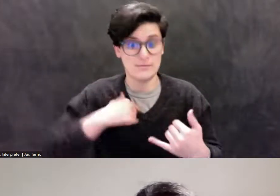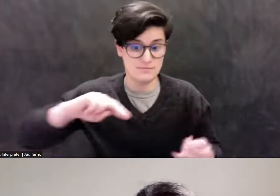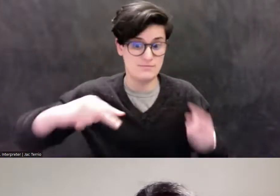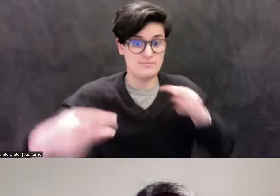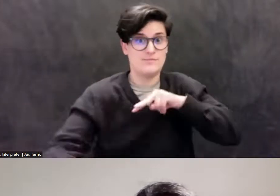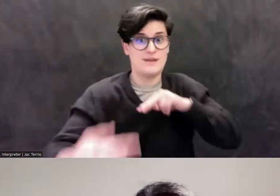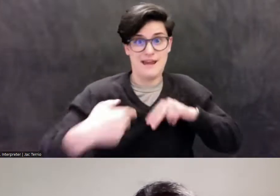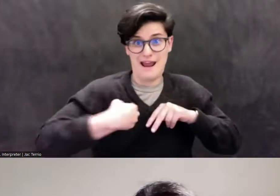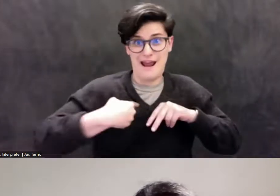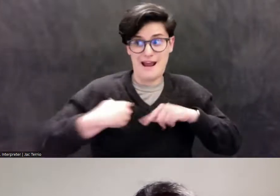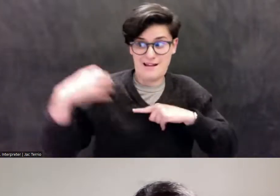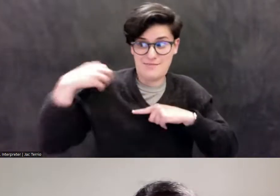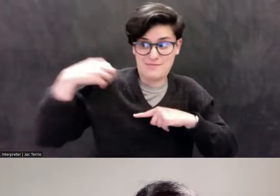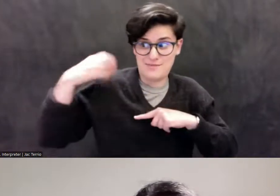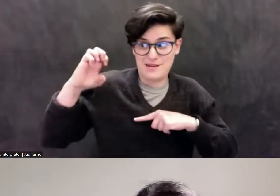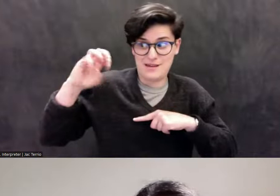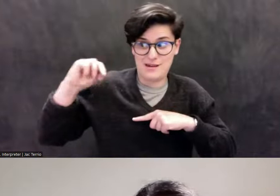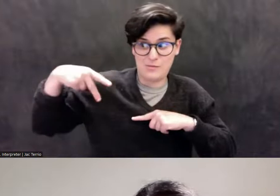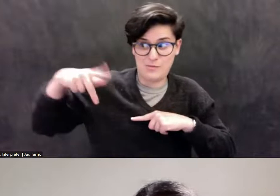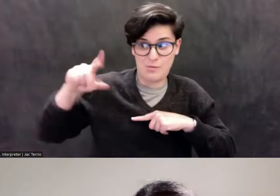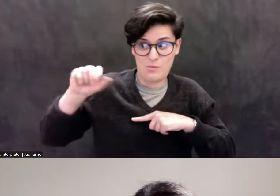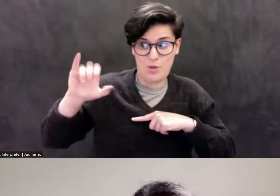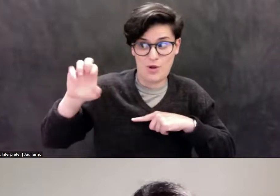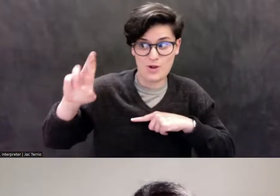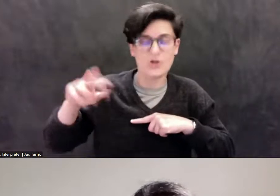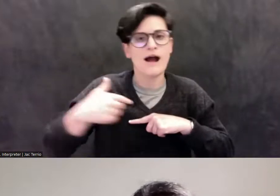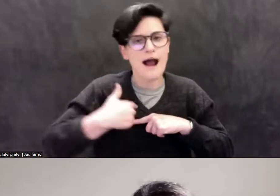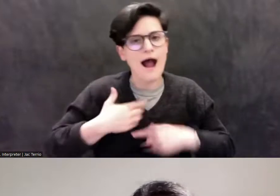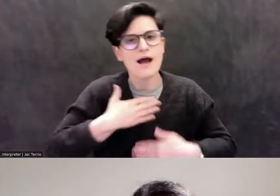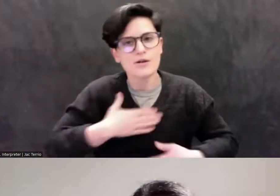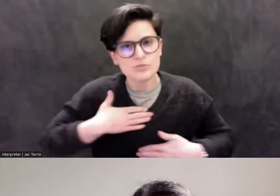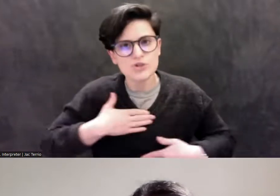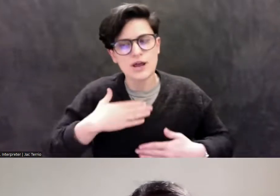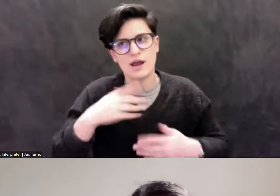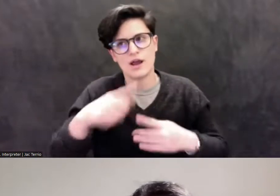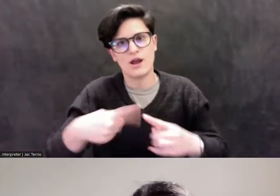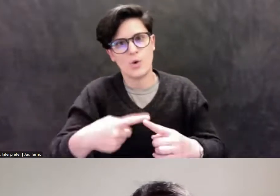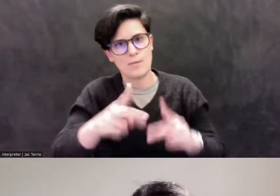15:58:10 I appreciate it. When people ask for what they need, you know we put it in